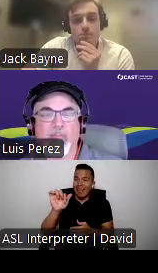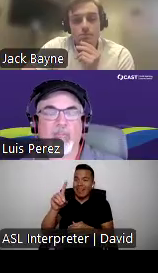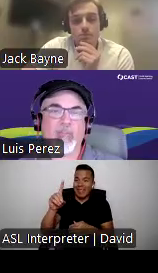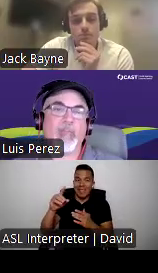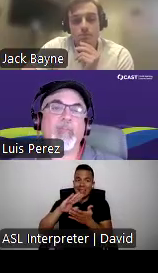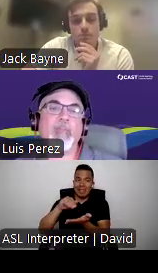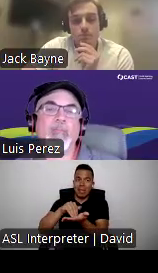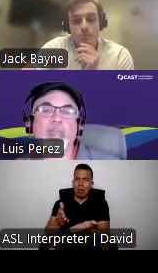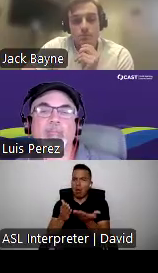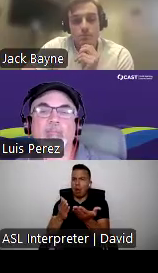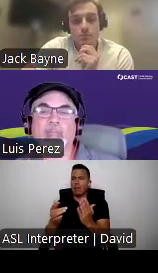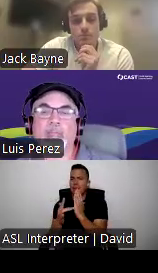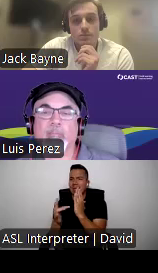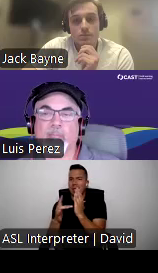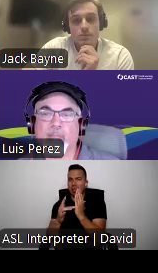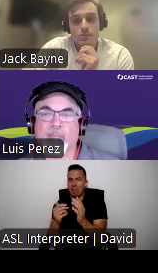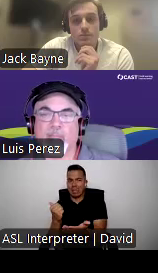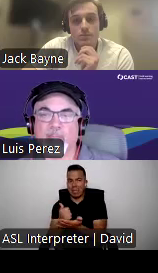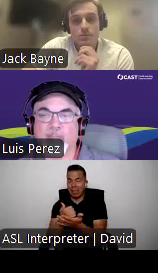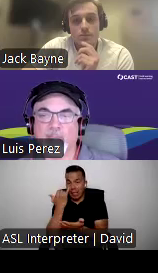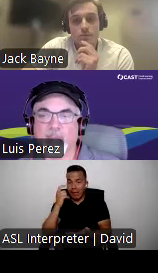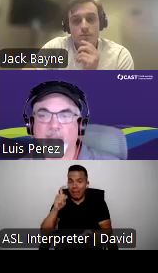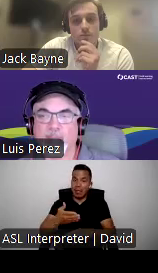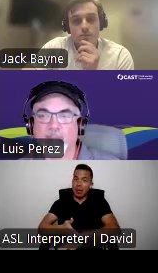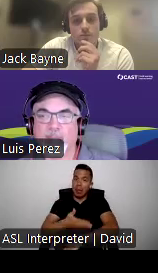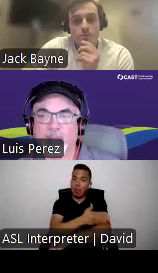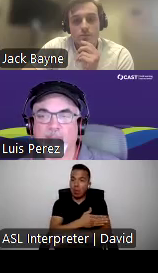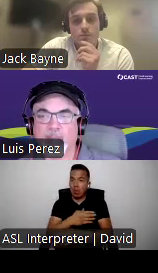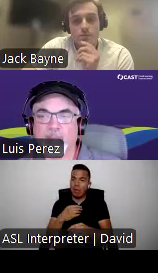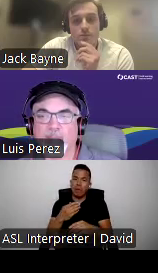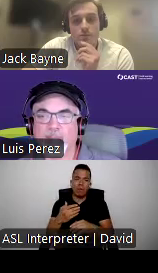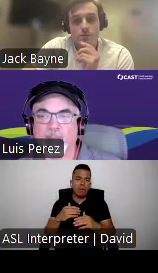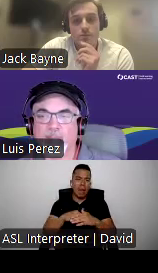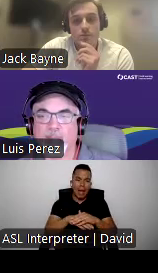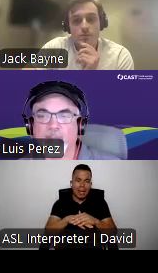looking for some expertise to improve access, form stronger collaborations, expand positive